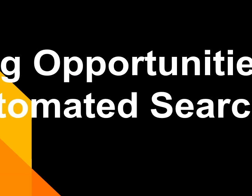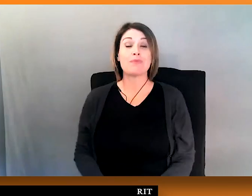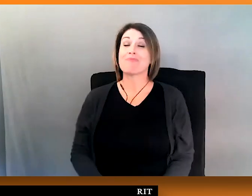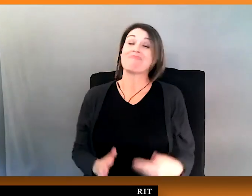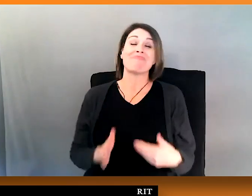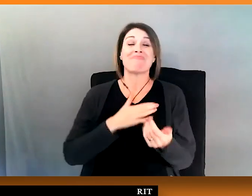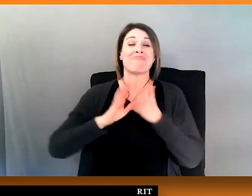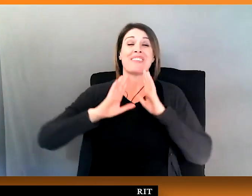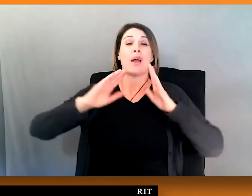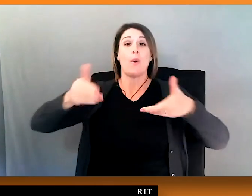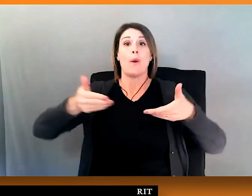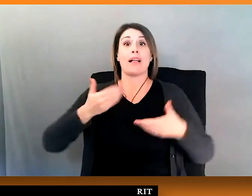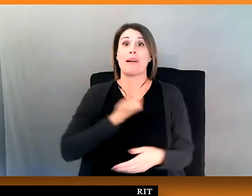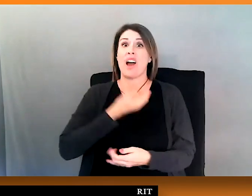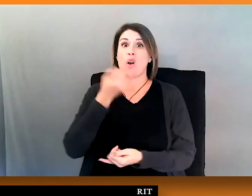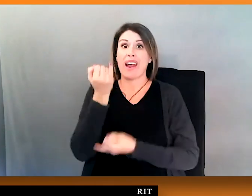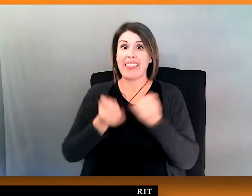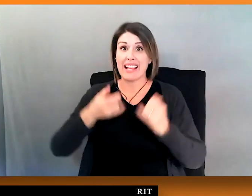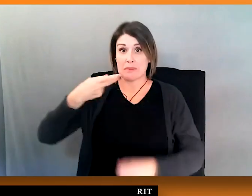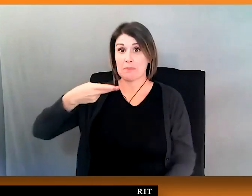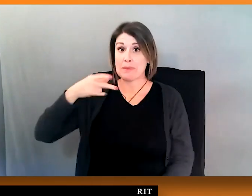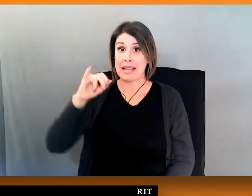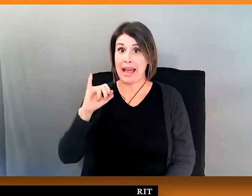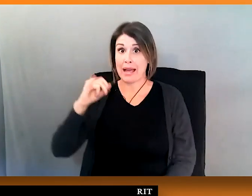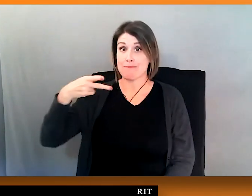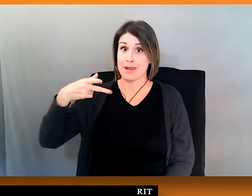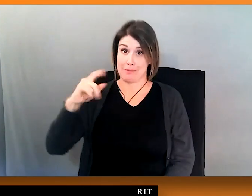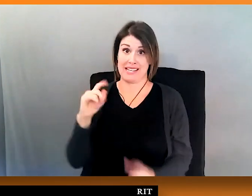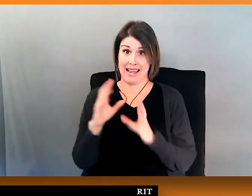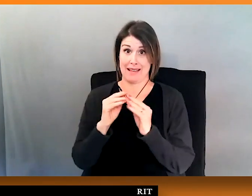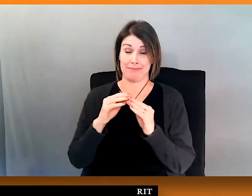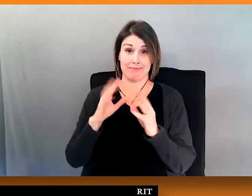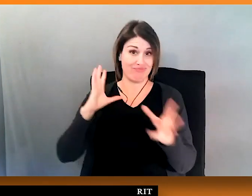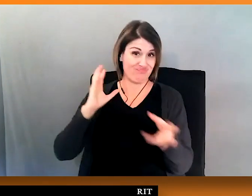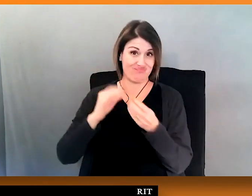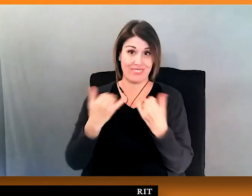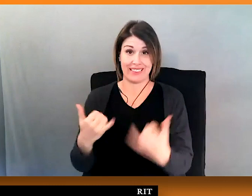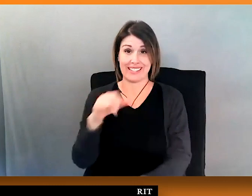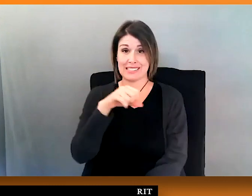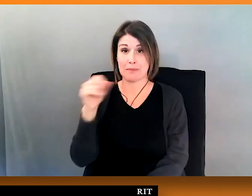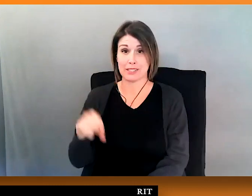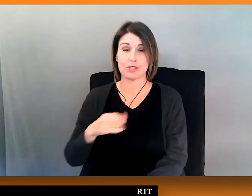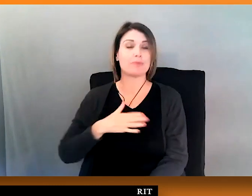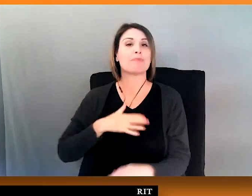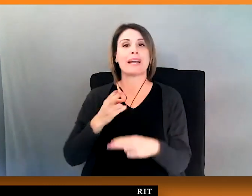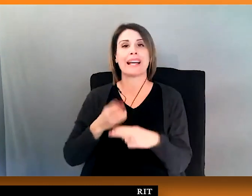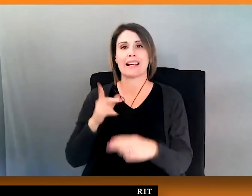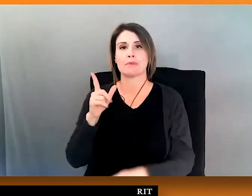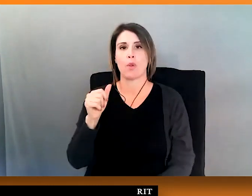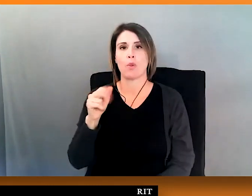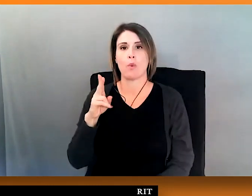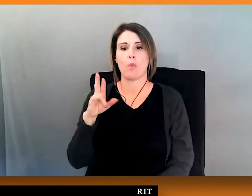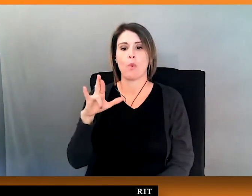Welcome to our last PI Prime Time of the semester. My name is Laurie Furibondo.